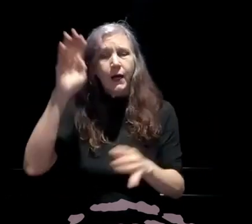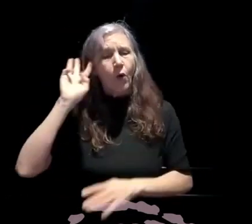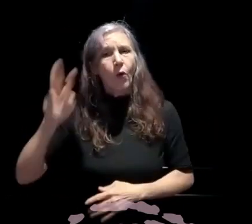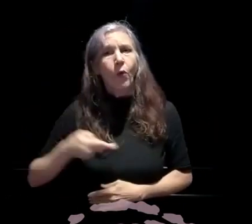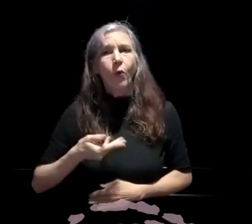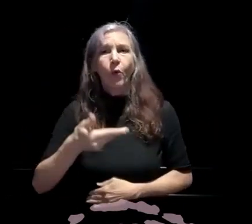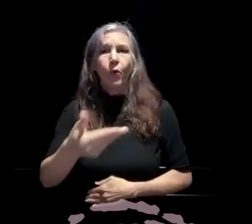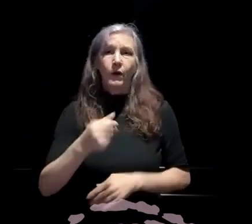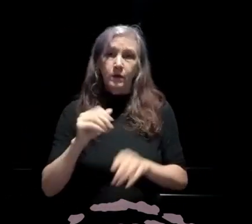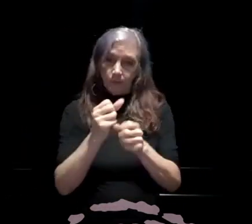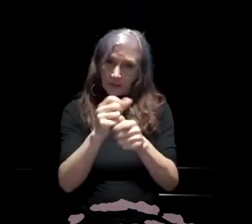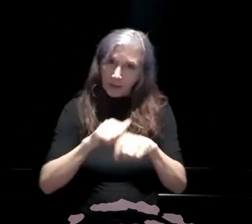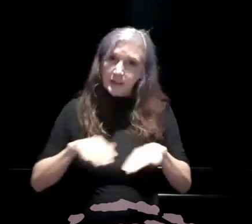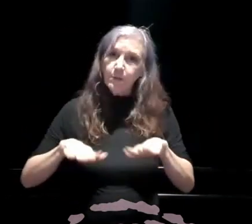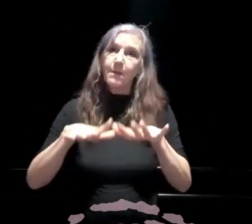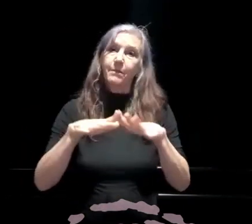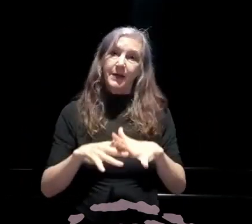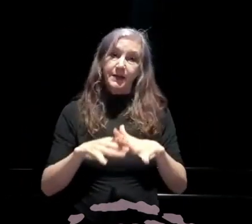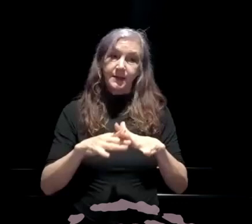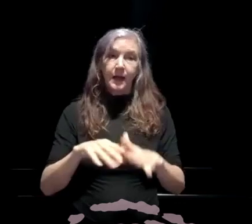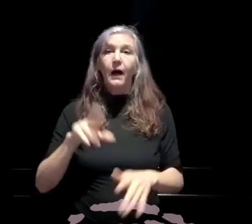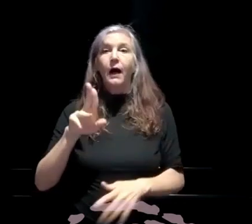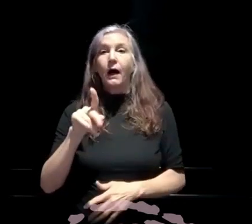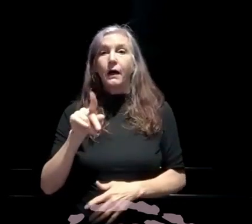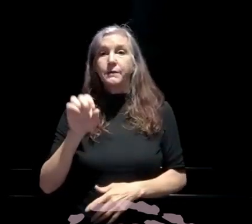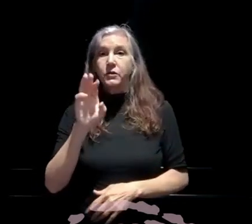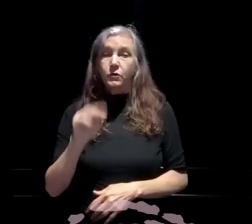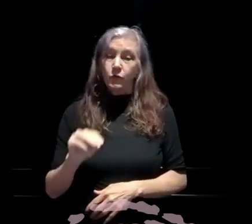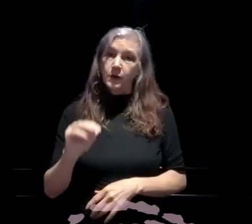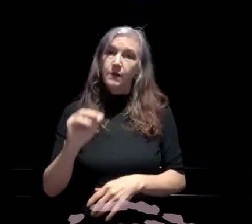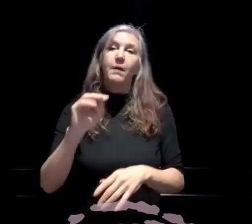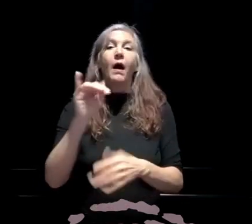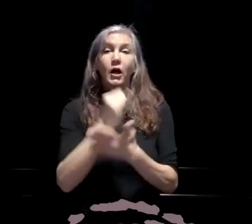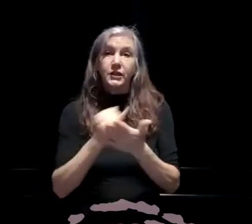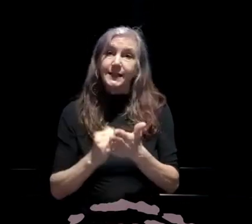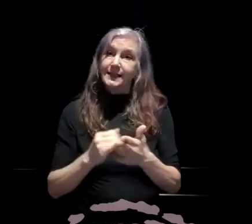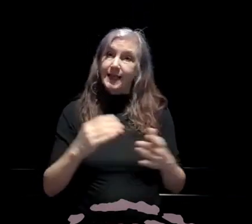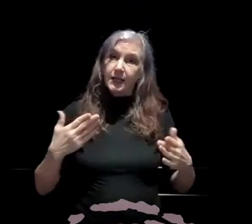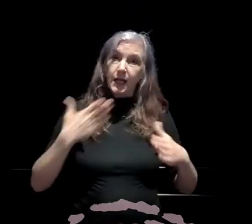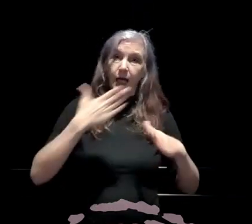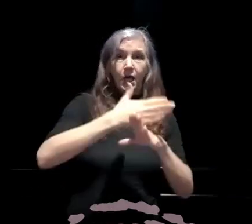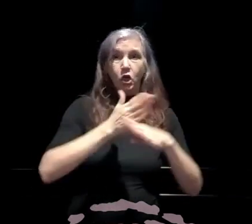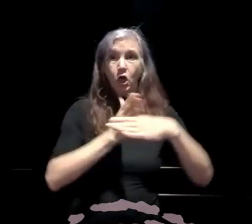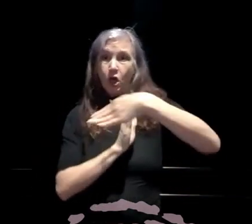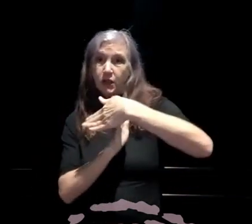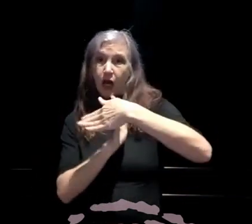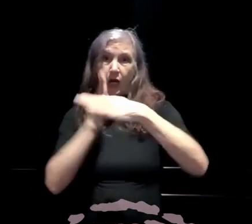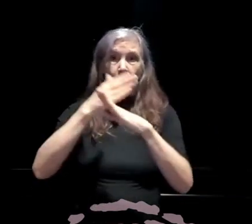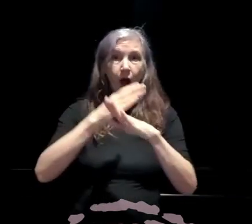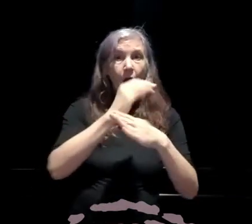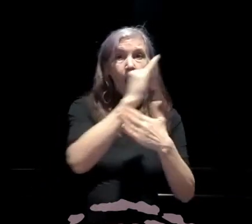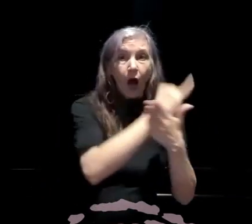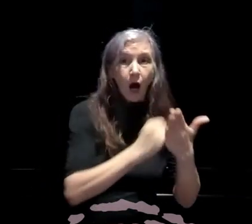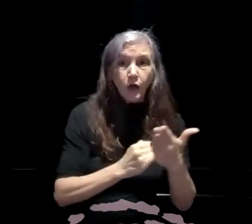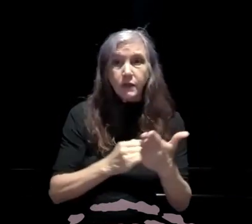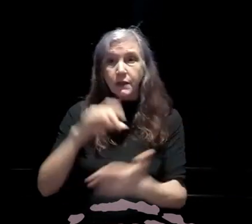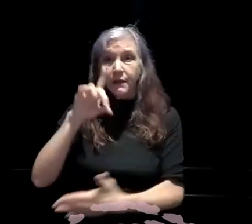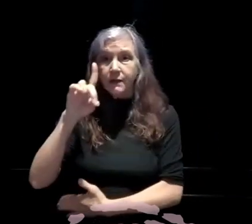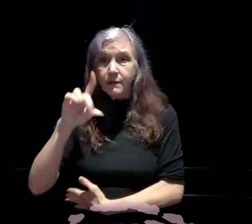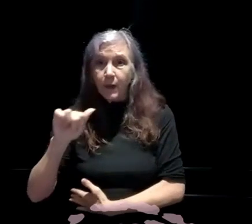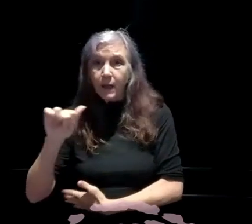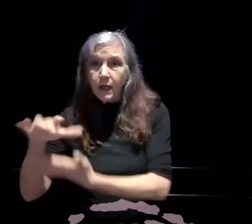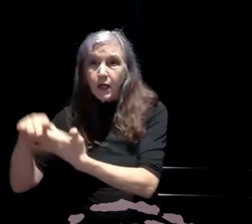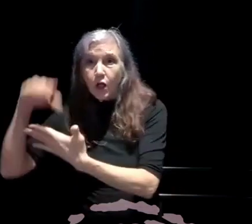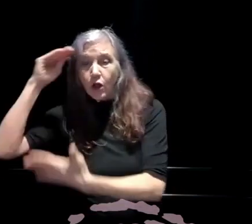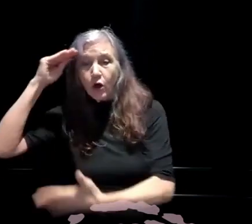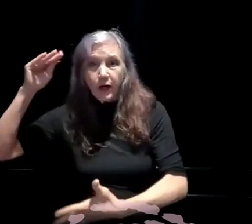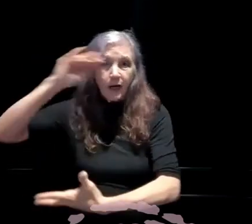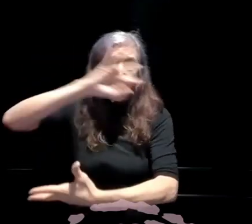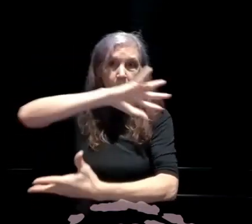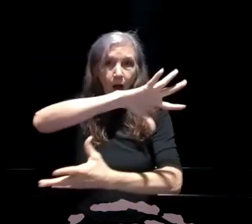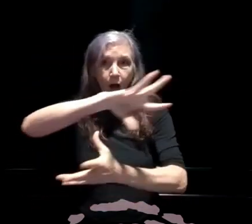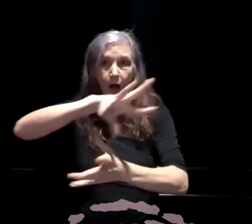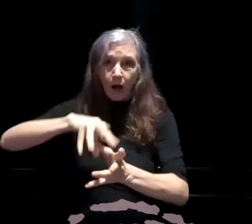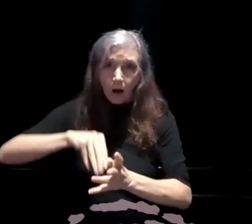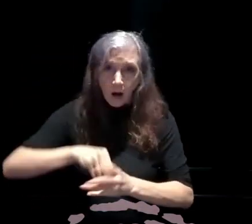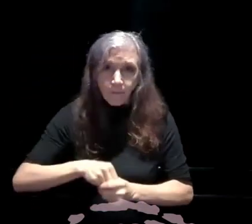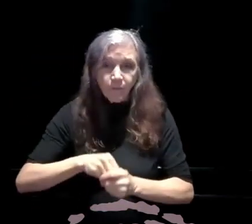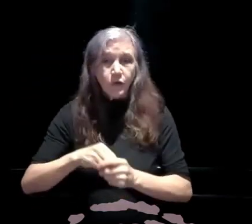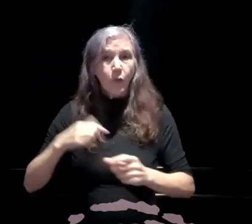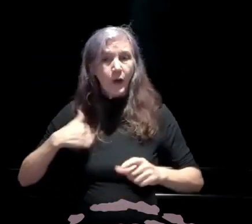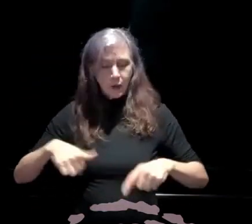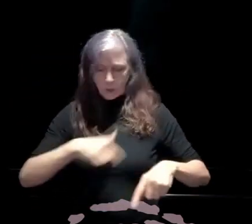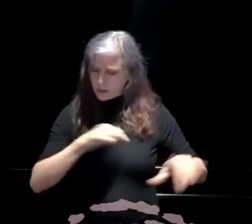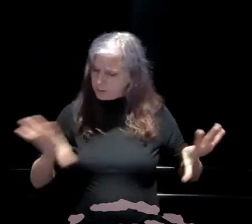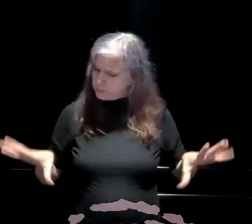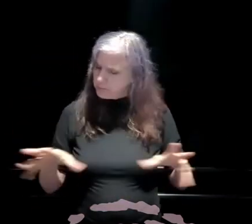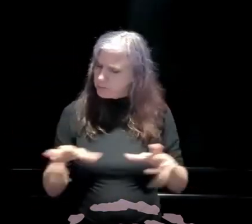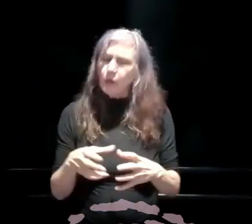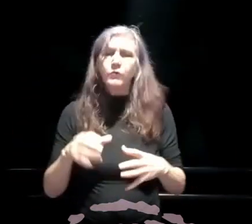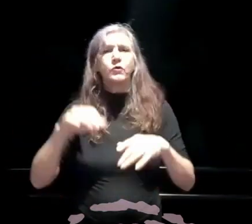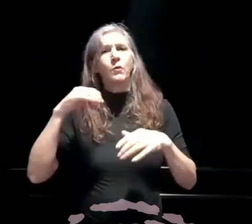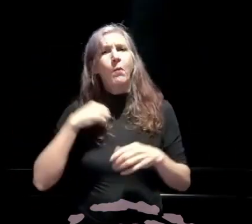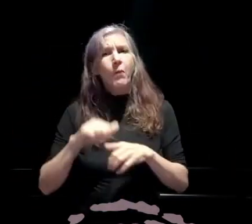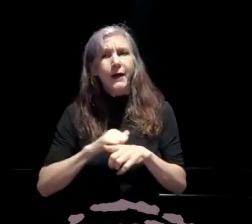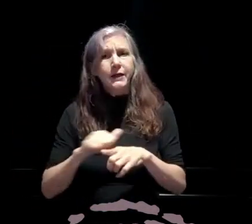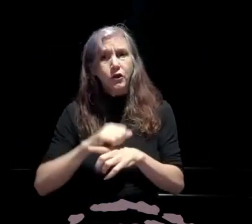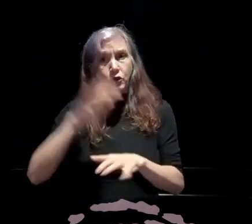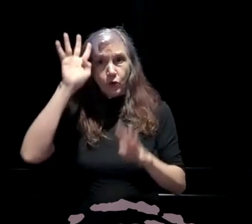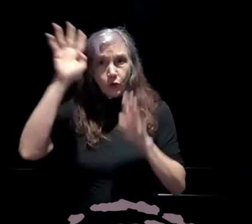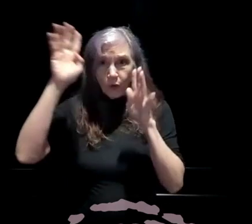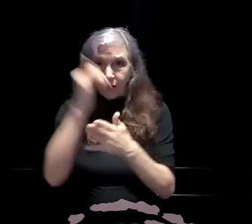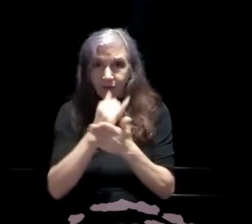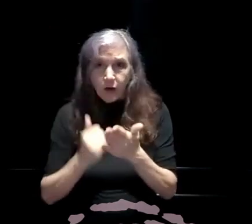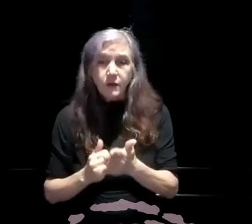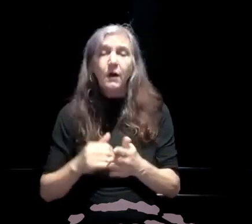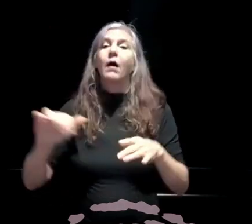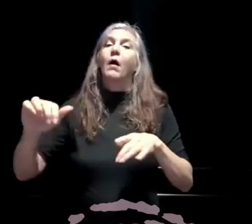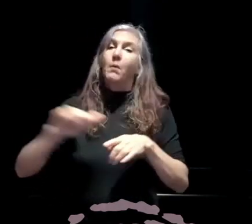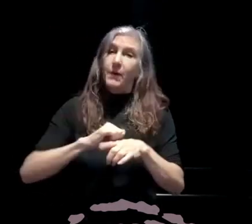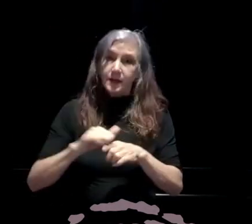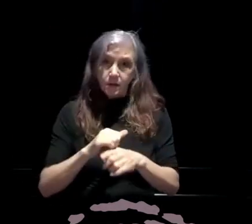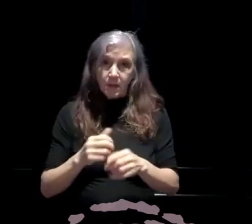Upstream arts exist at the intersection of arts. At the intersection of disability and at the intersection of learning and when we come together to practice Practice the creative arts, practice being in community together like we're doing here tonight.